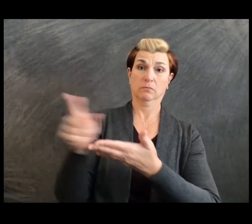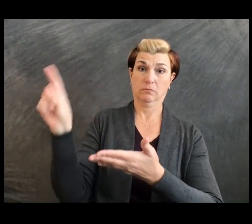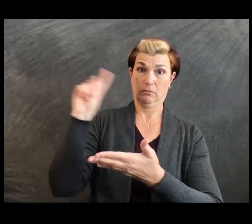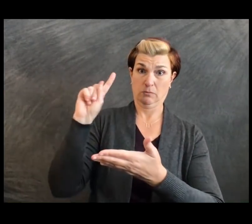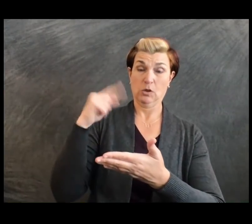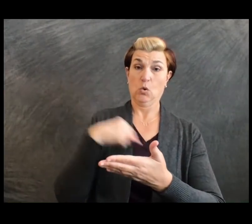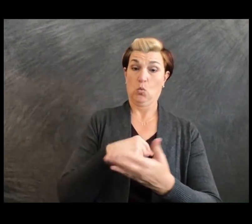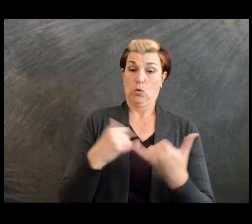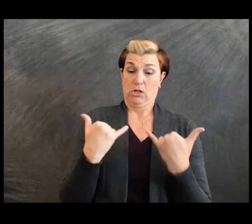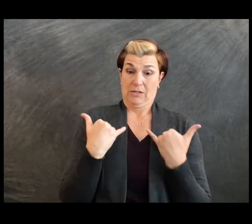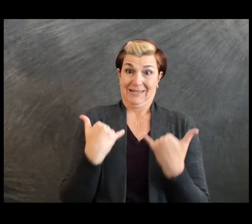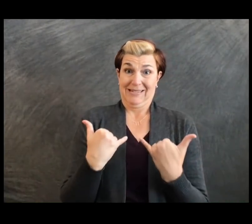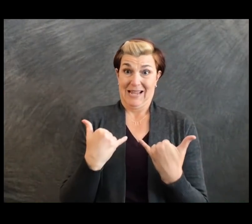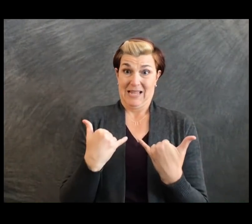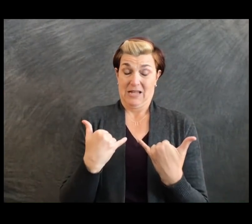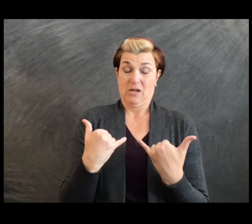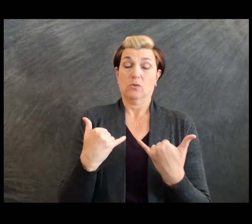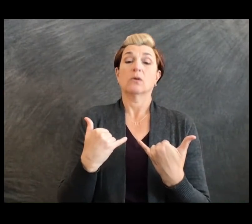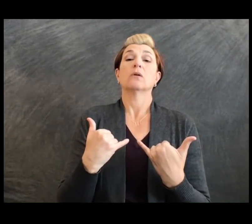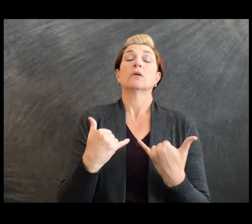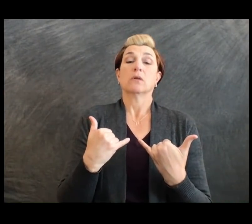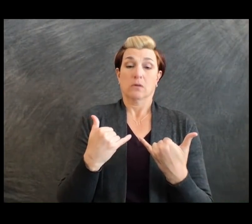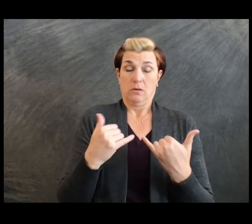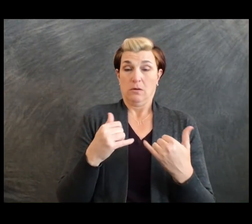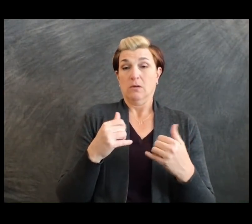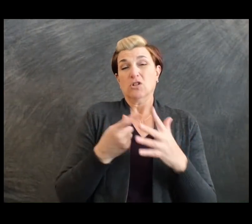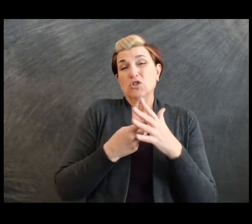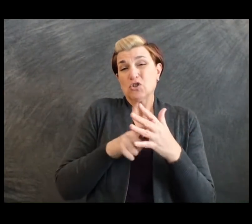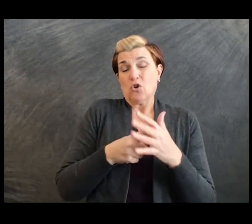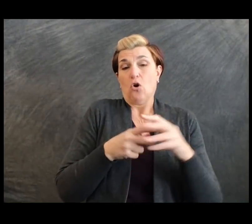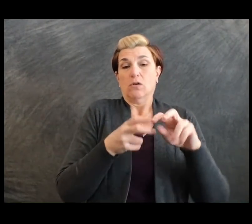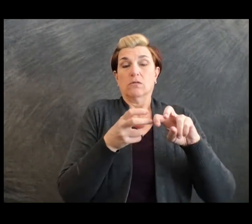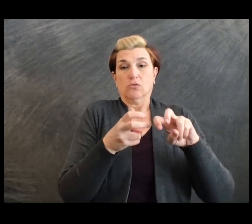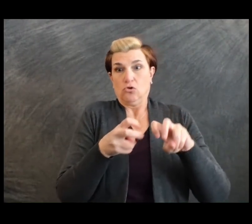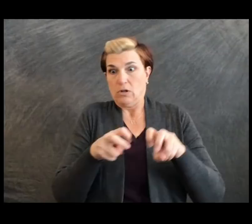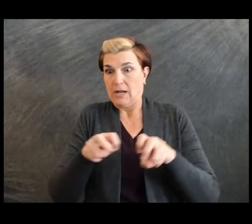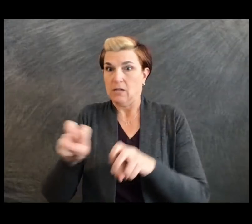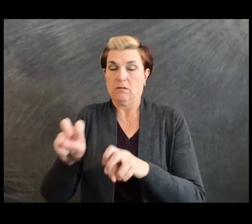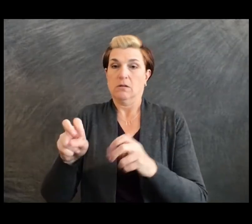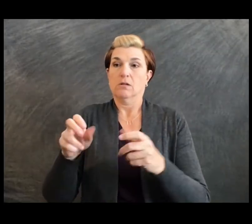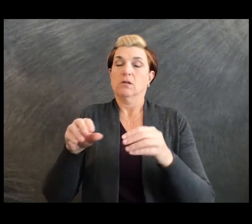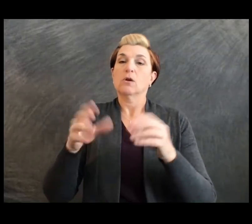transitioning to large-scale testing by leveraging all the components of the